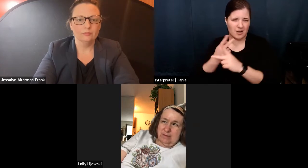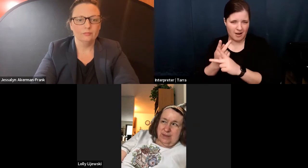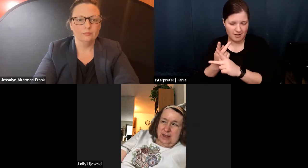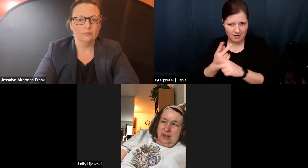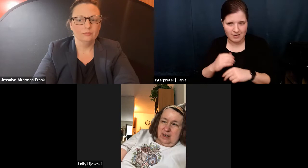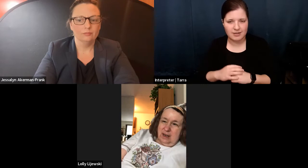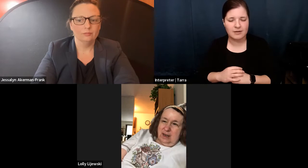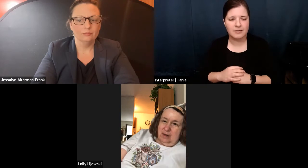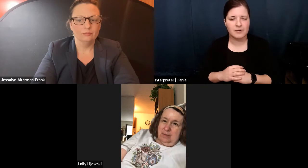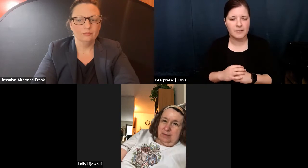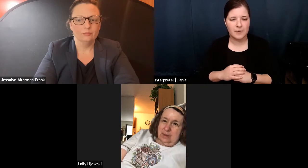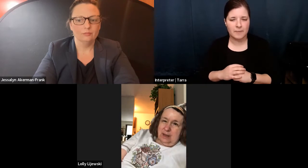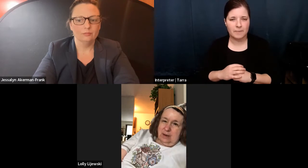So while I have Lebers, I also developed cataracts, which is common for the condition that I have.